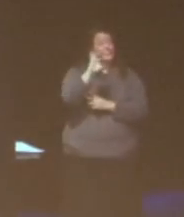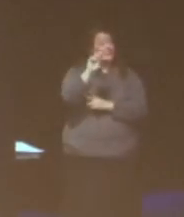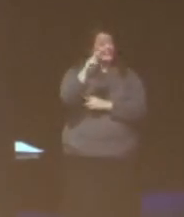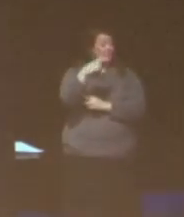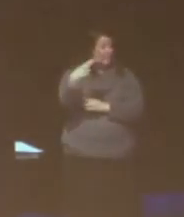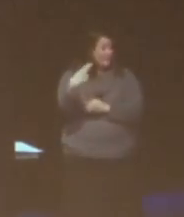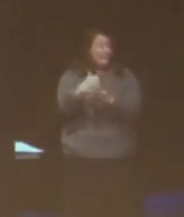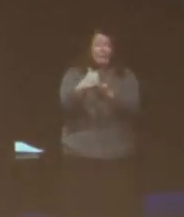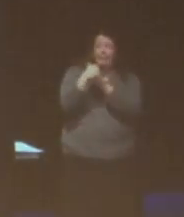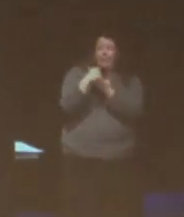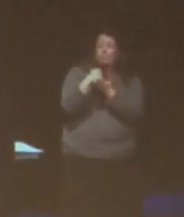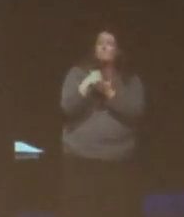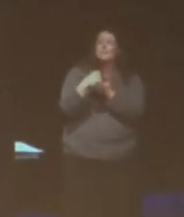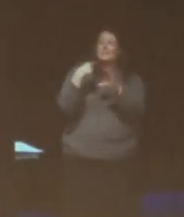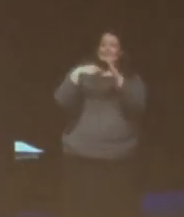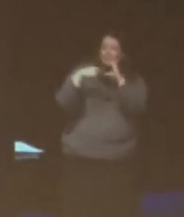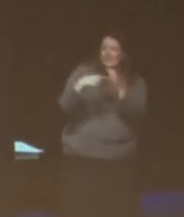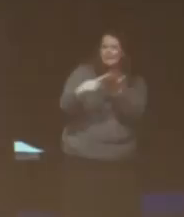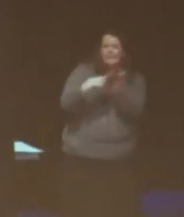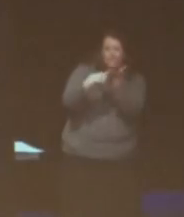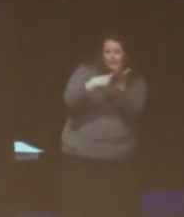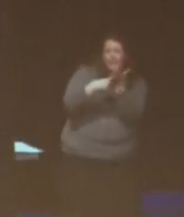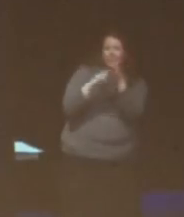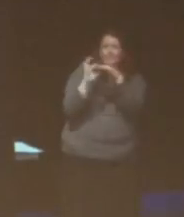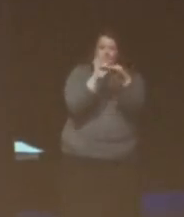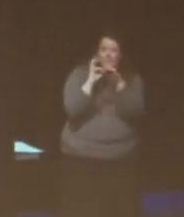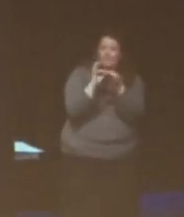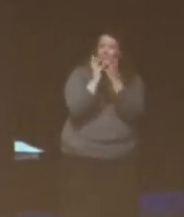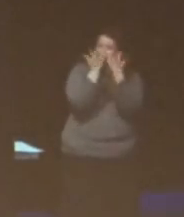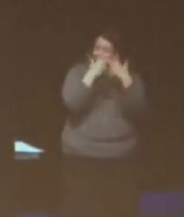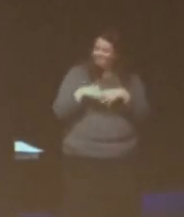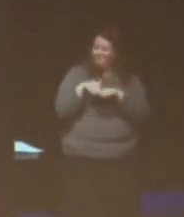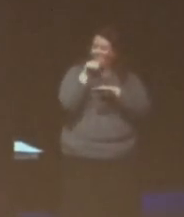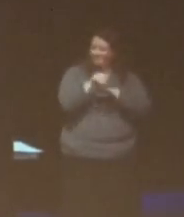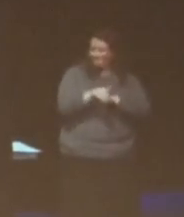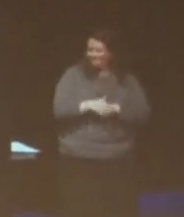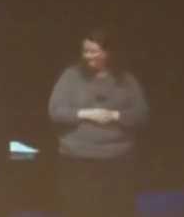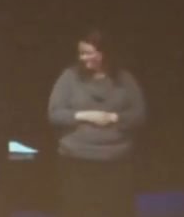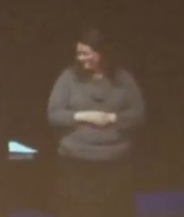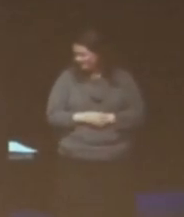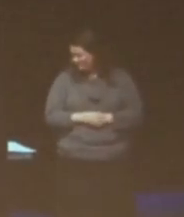Commission for the Deaf and Hard of Hearing and Mass Commission for the Deaf and Hard of Hearing for collaborating with me arranging